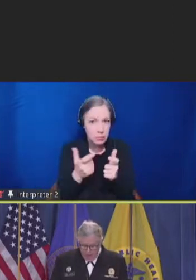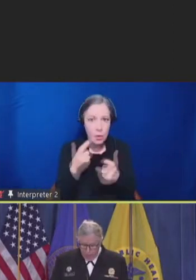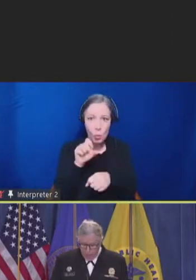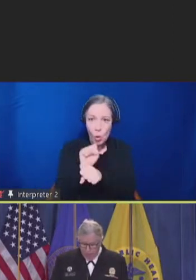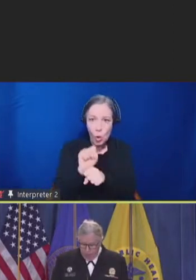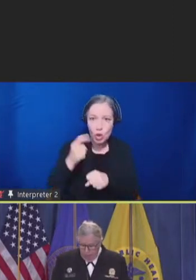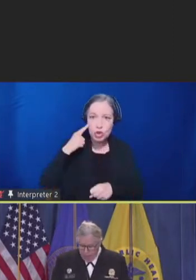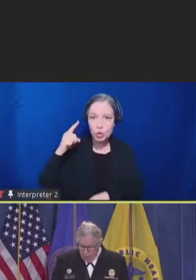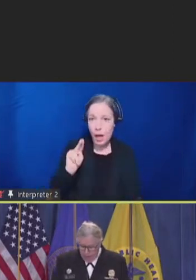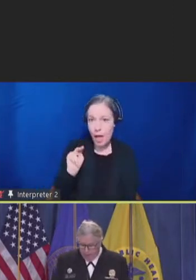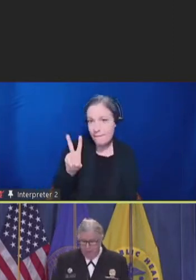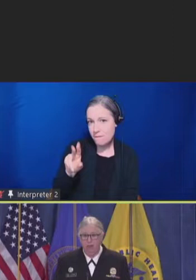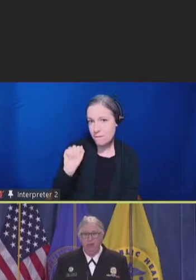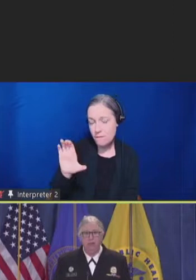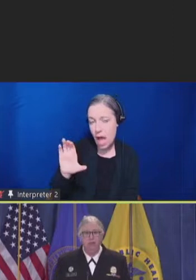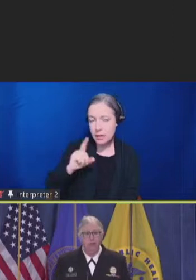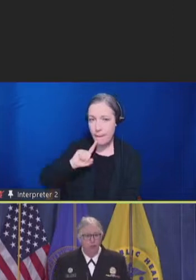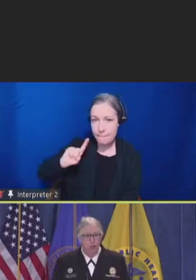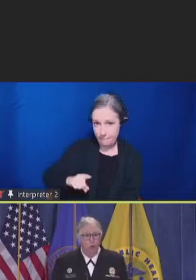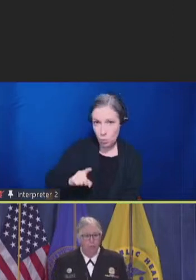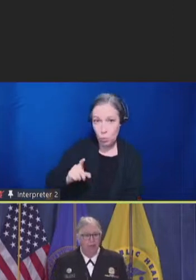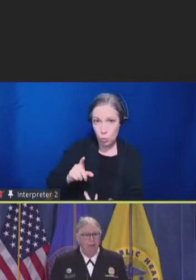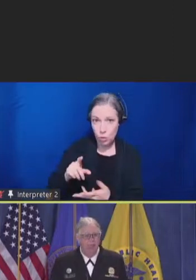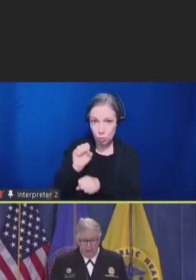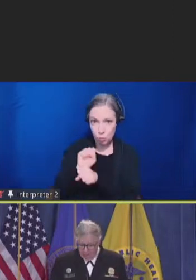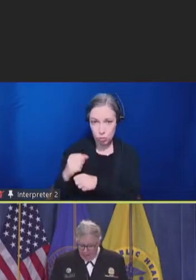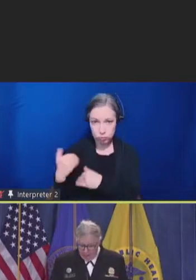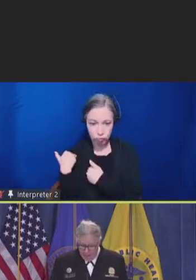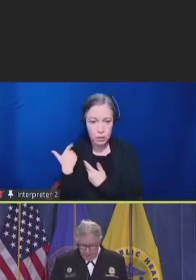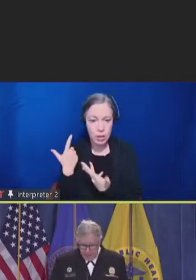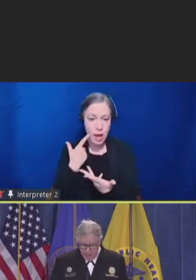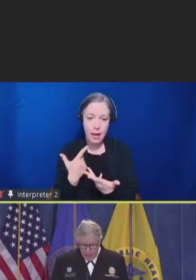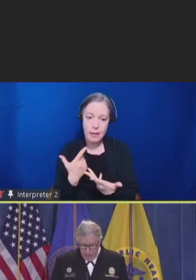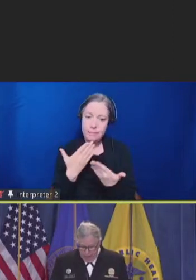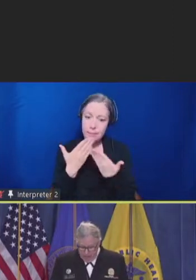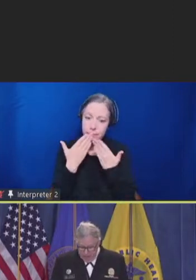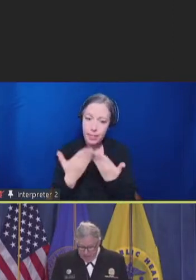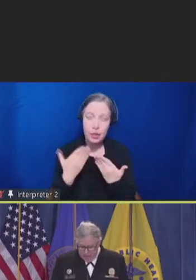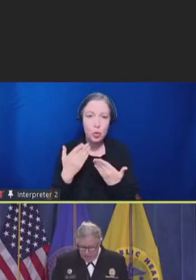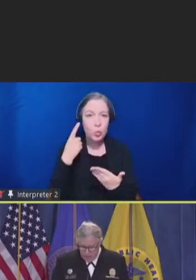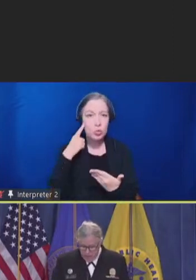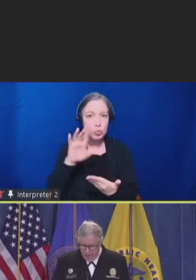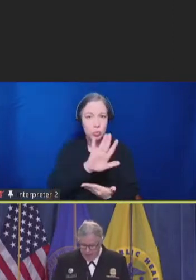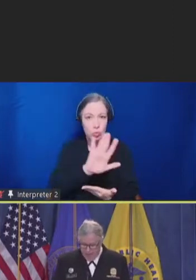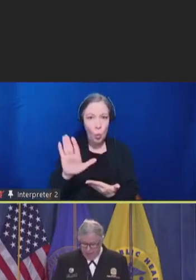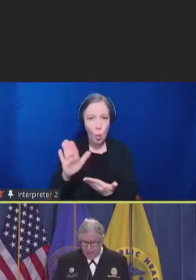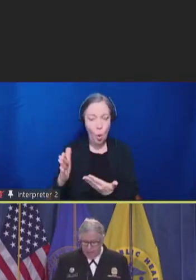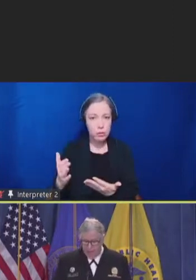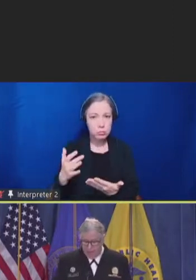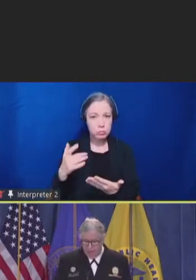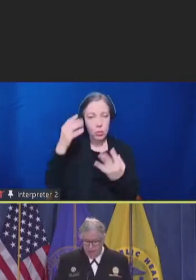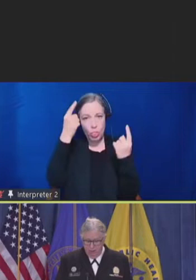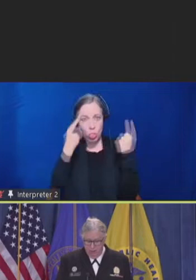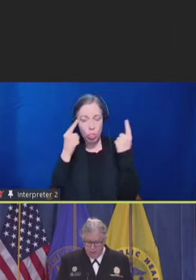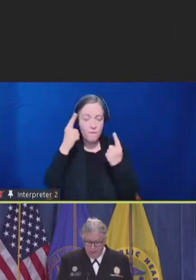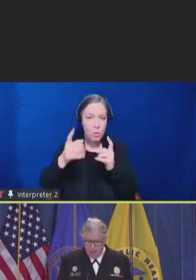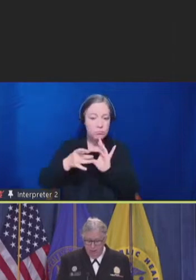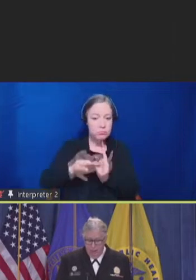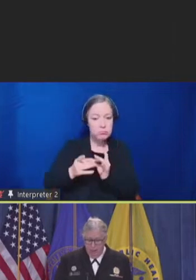to the thoughtful recommendations that you all make at NVAC to advance these essential facets of the immunization system.